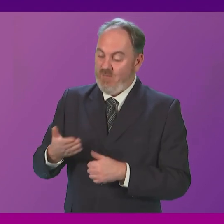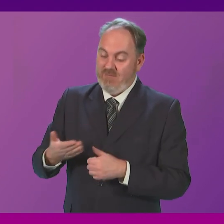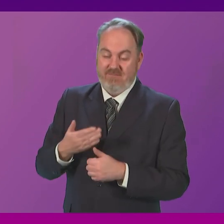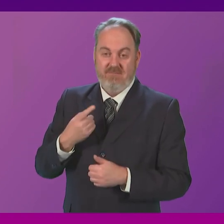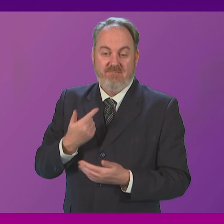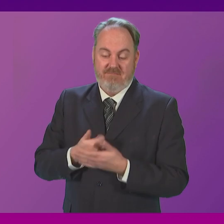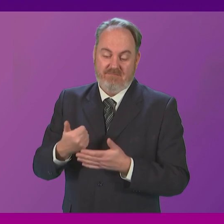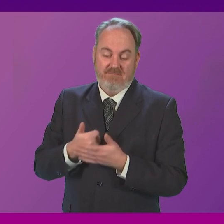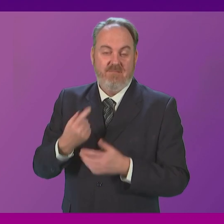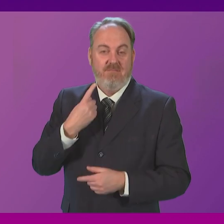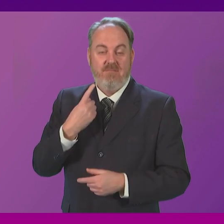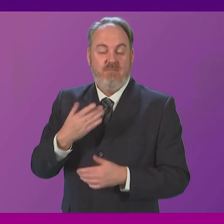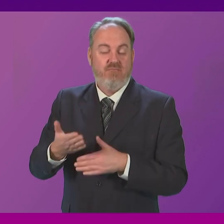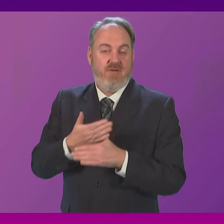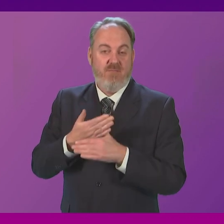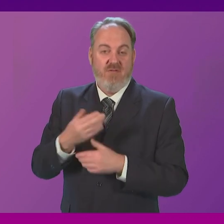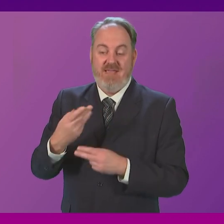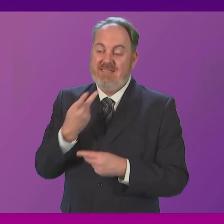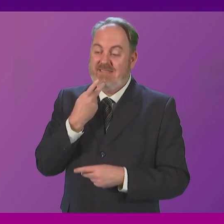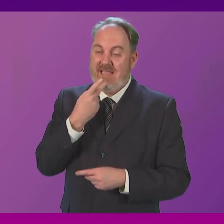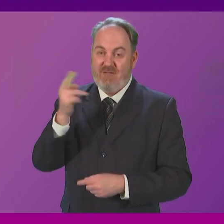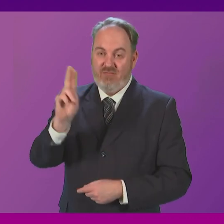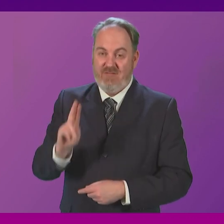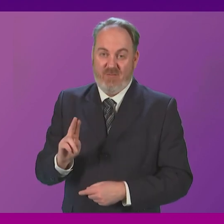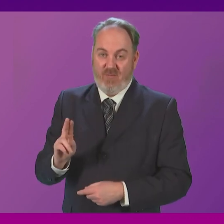Forres academy.